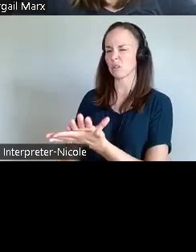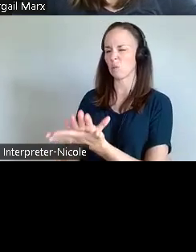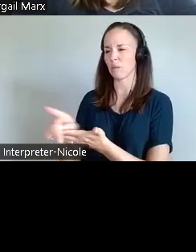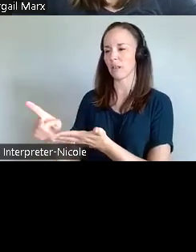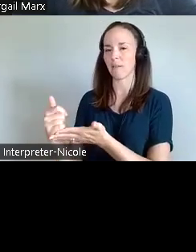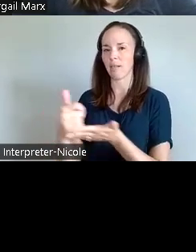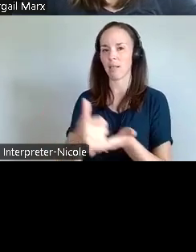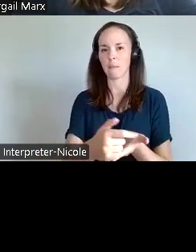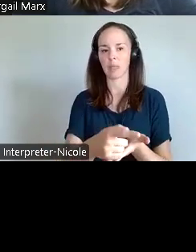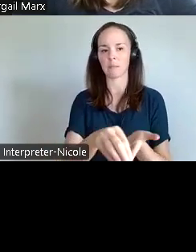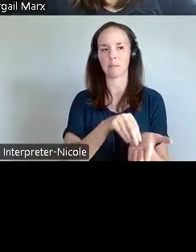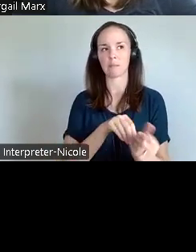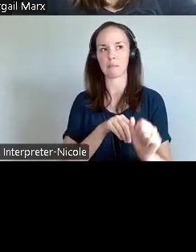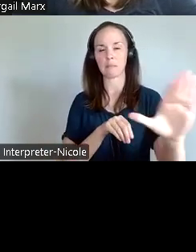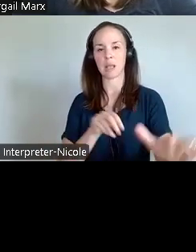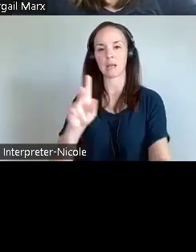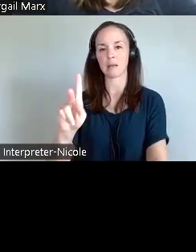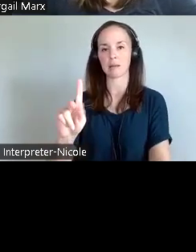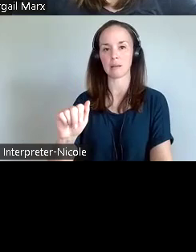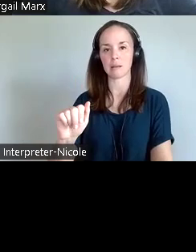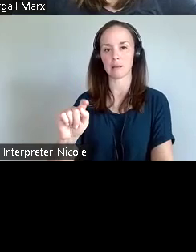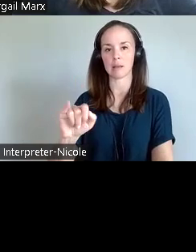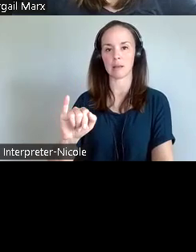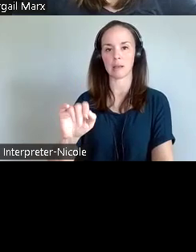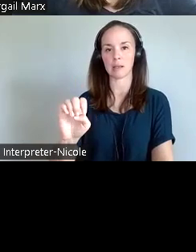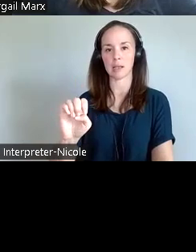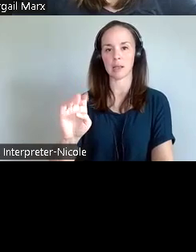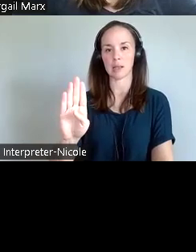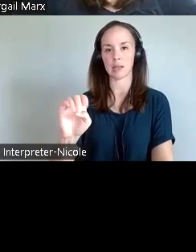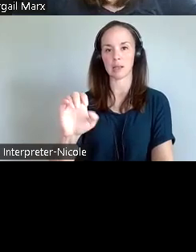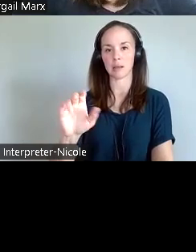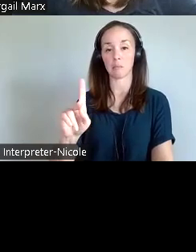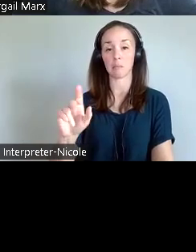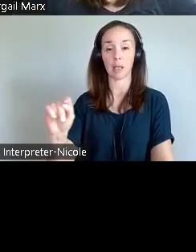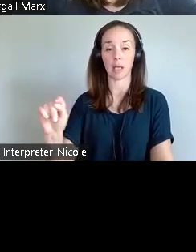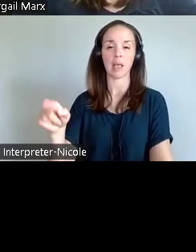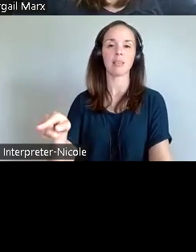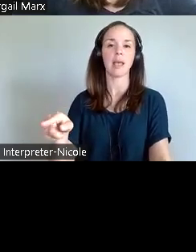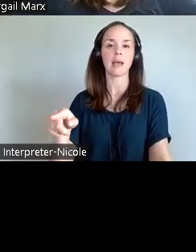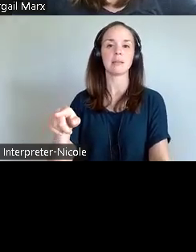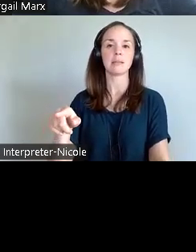for like Katie Beckett, which is based on disability and not how much money you make.